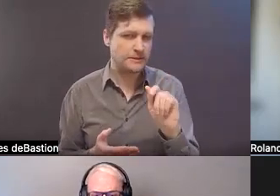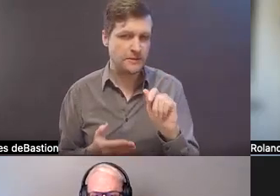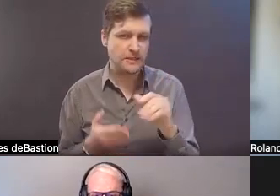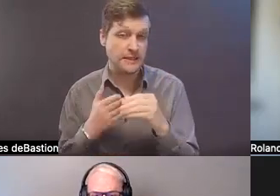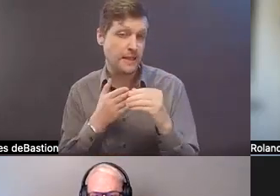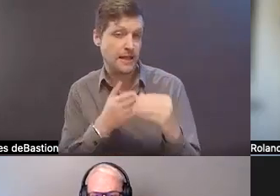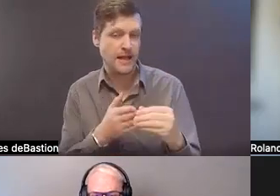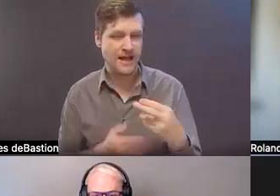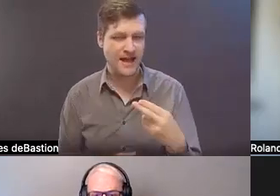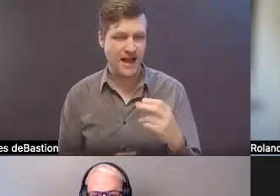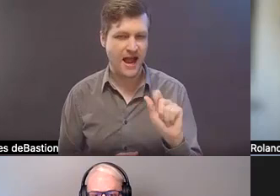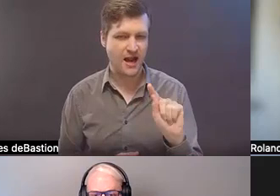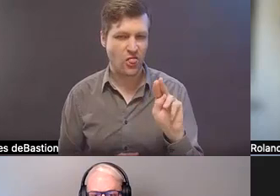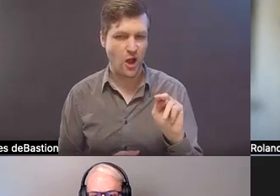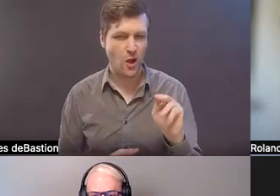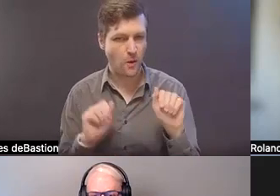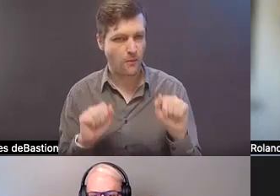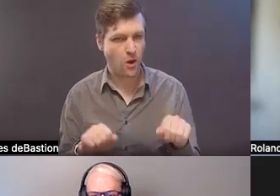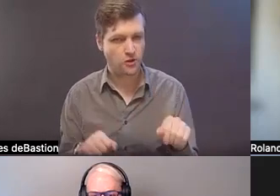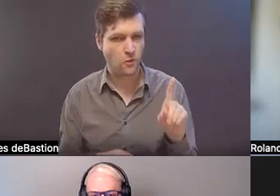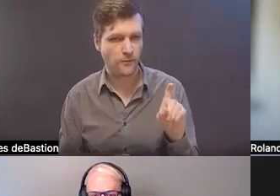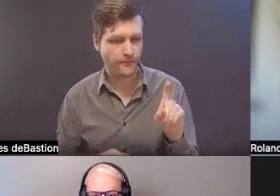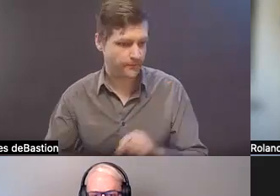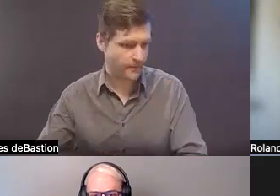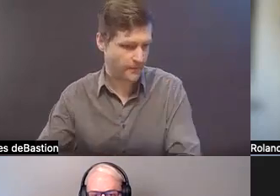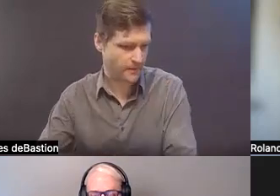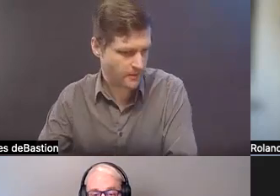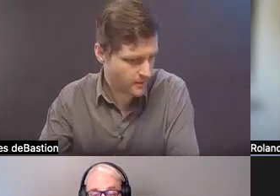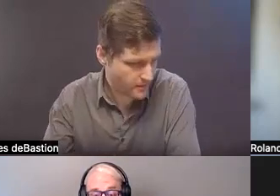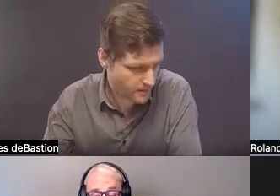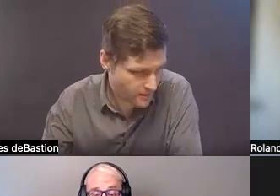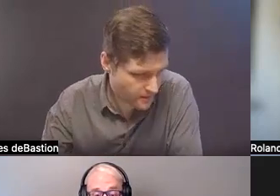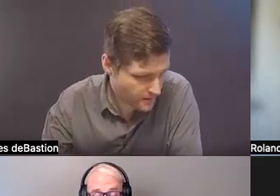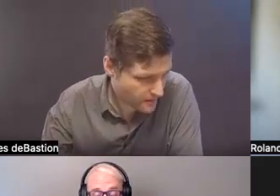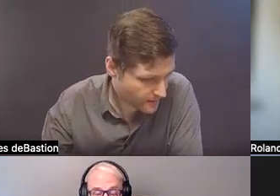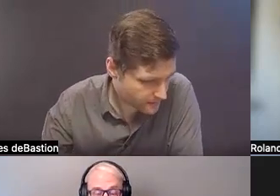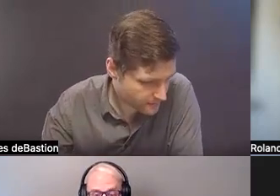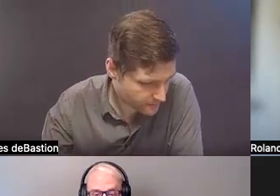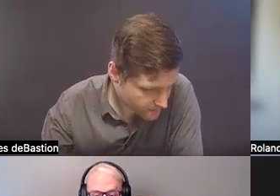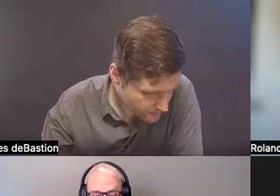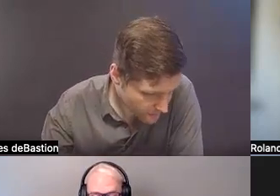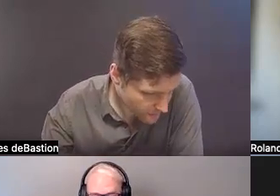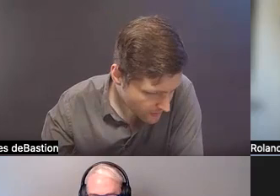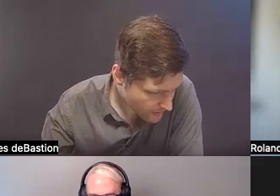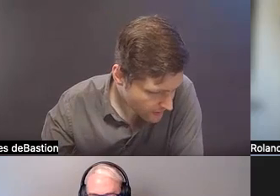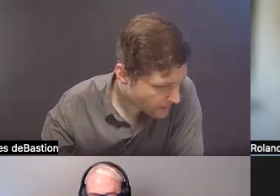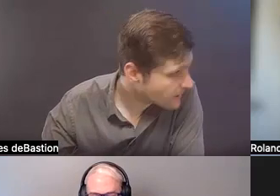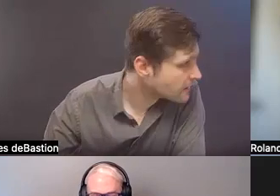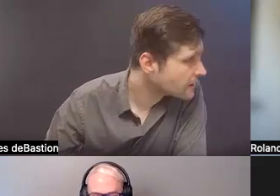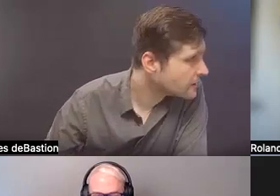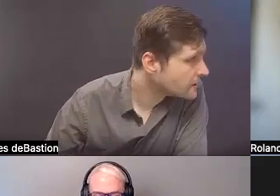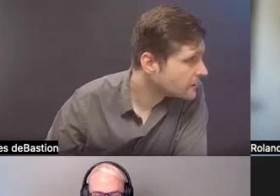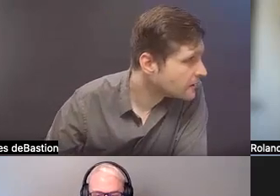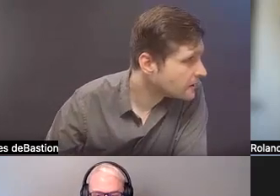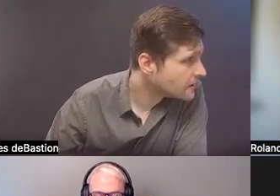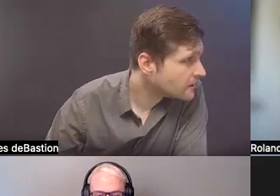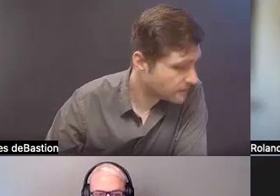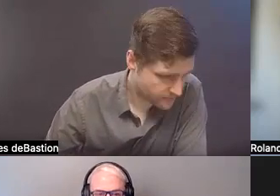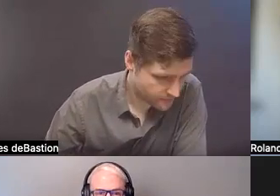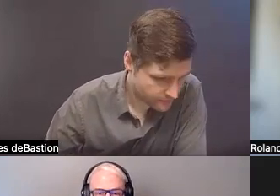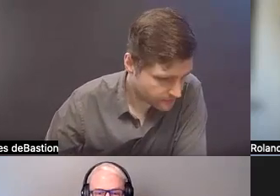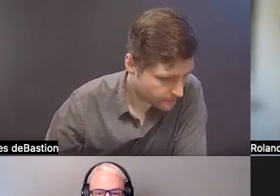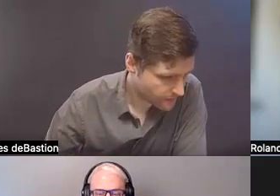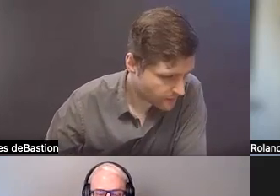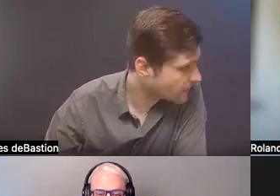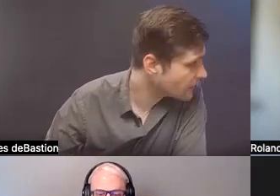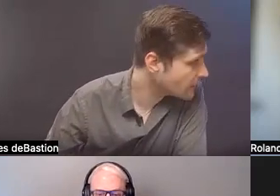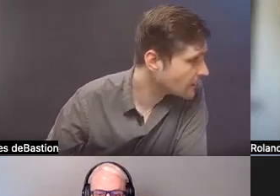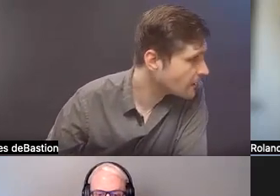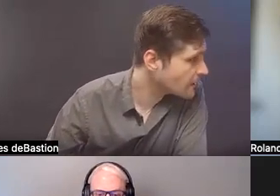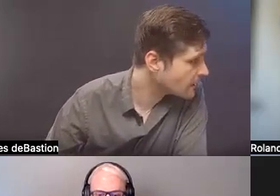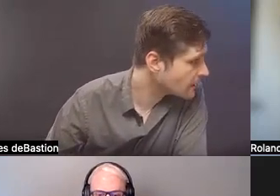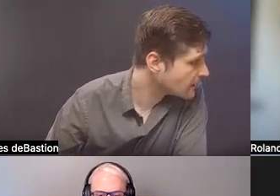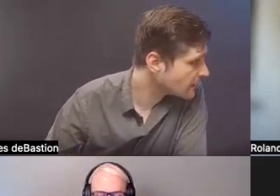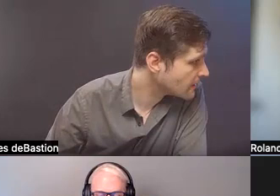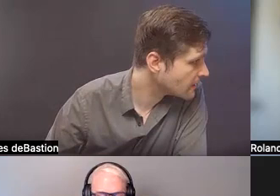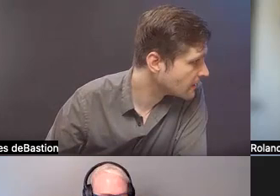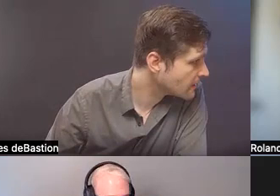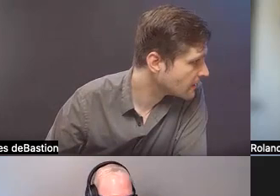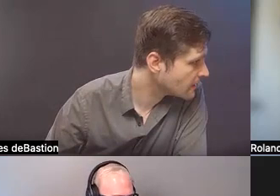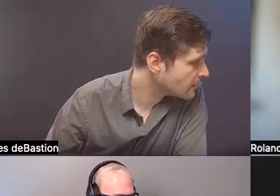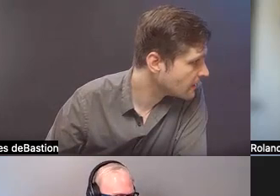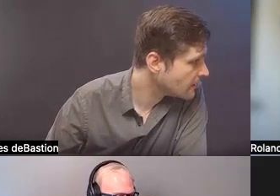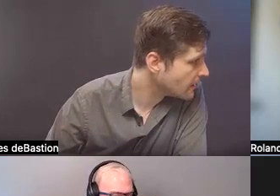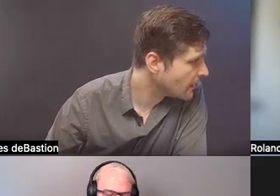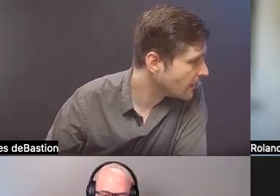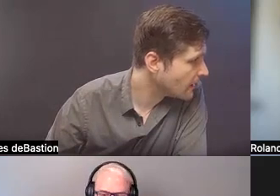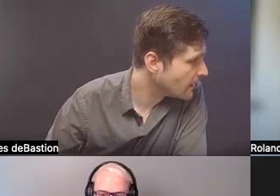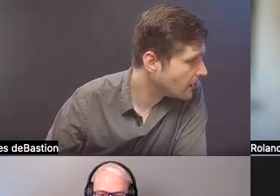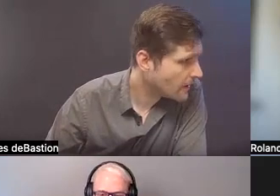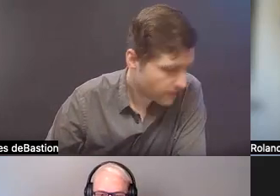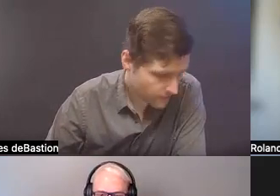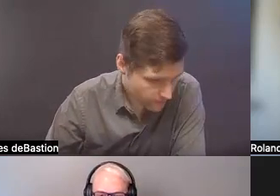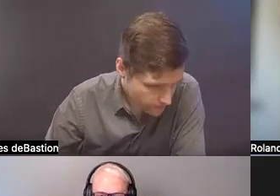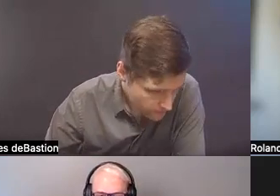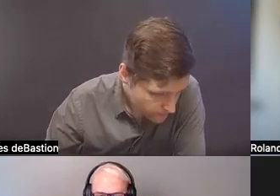if disability were to lead the Hackathon, is that a possibility ?